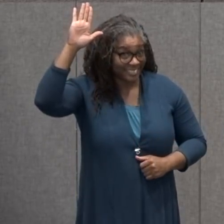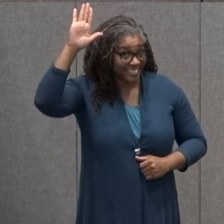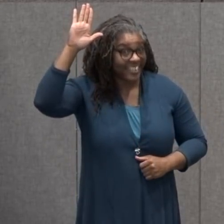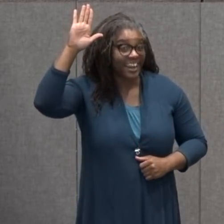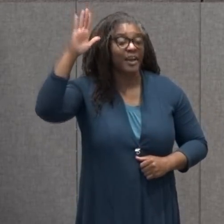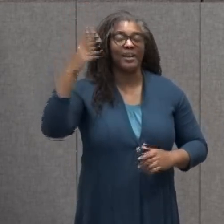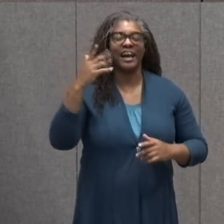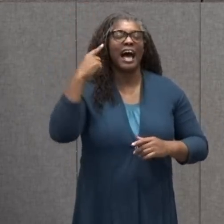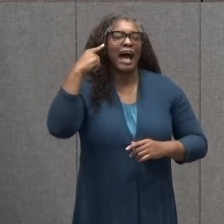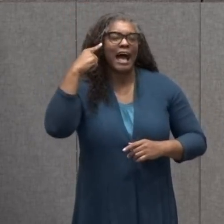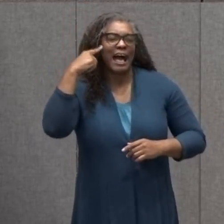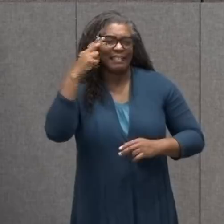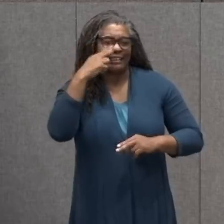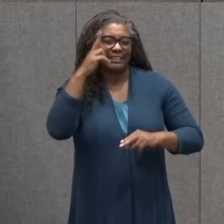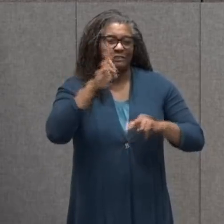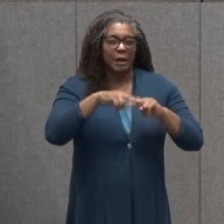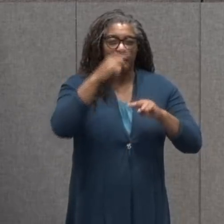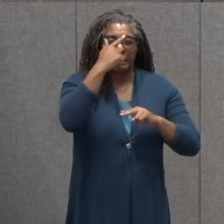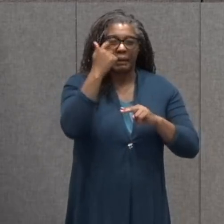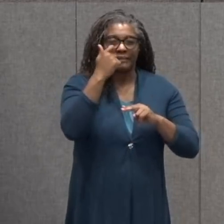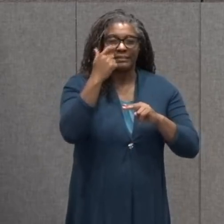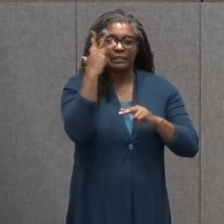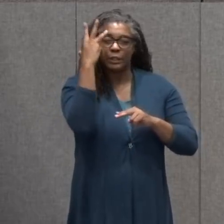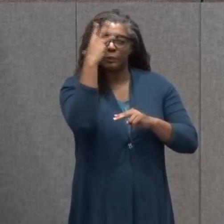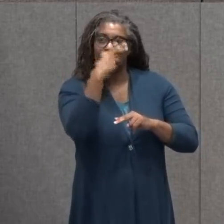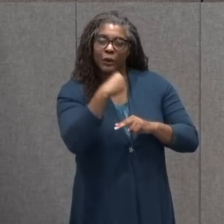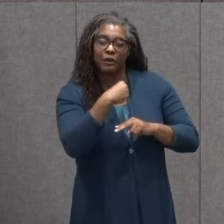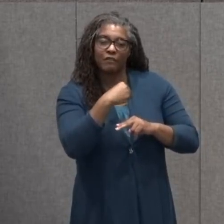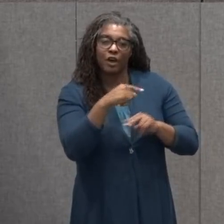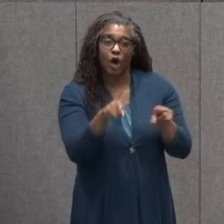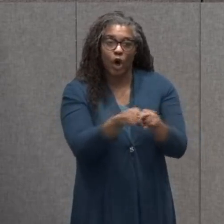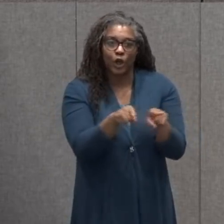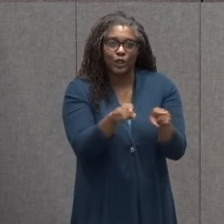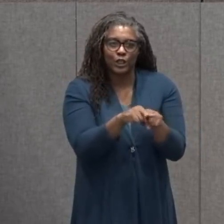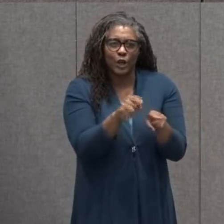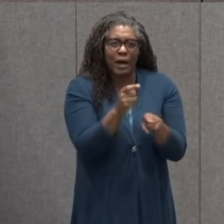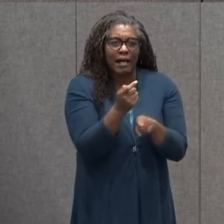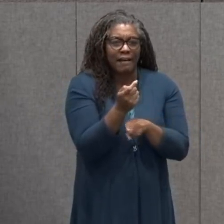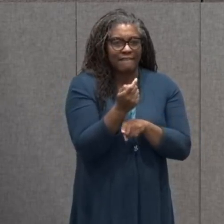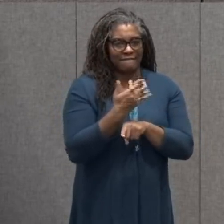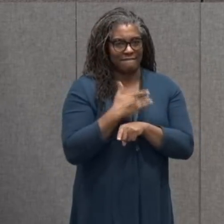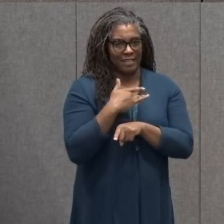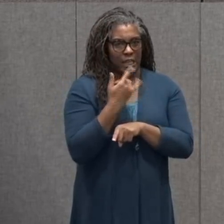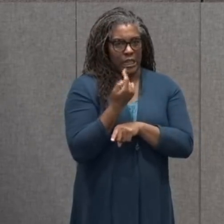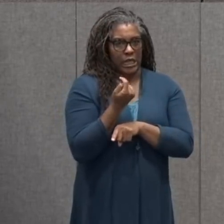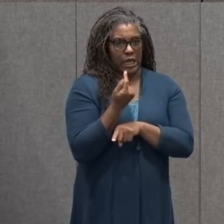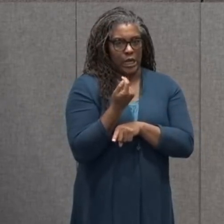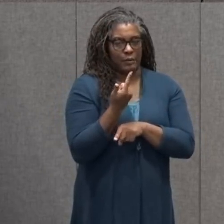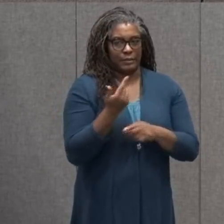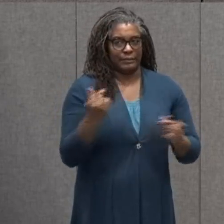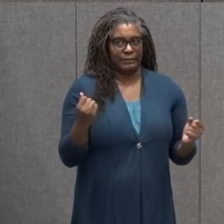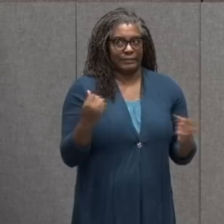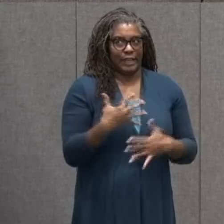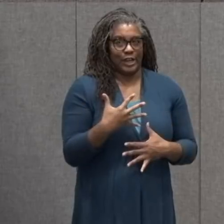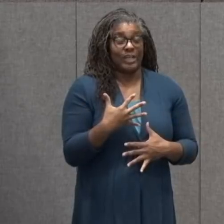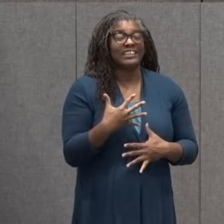because they're beautiful. They're also maybe a little bit scary. Sometimes it's fun to be a little bit scared,